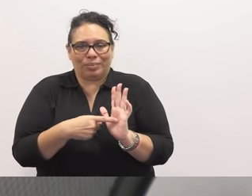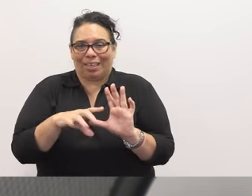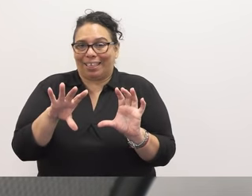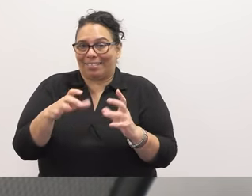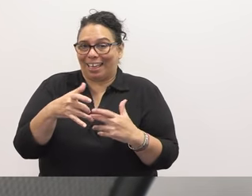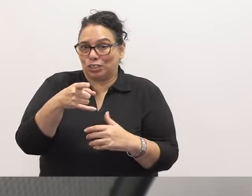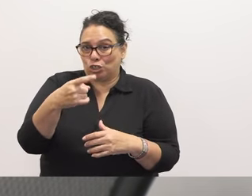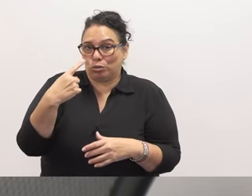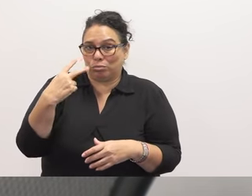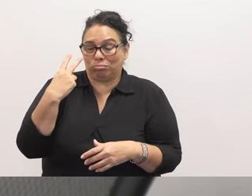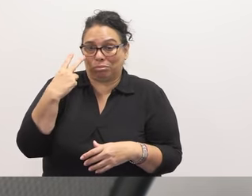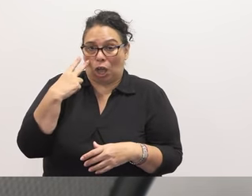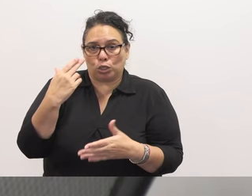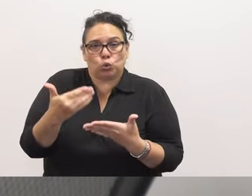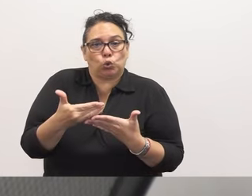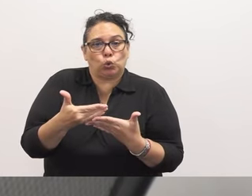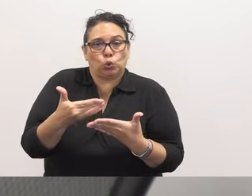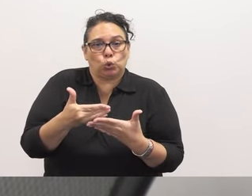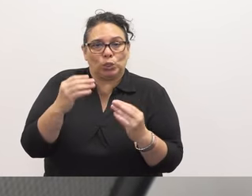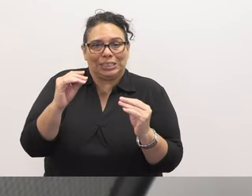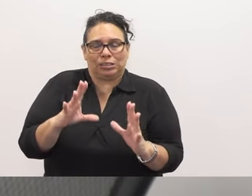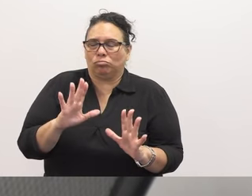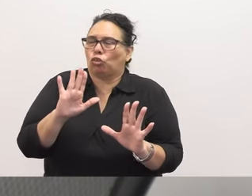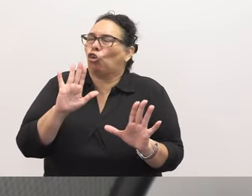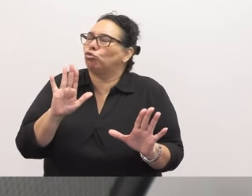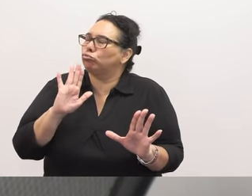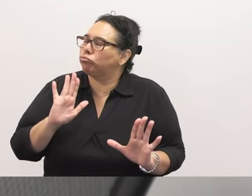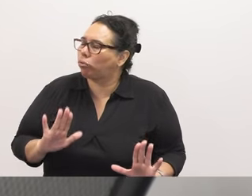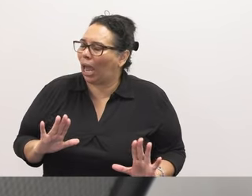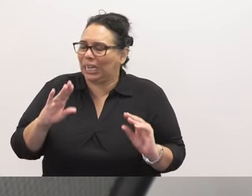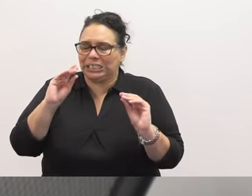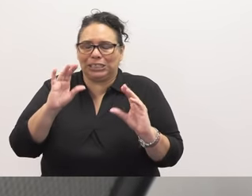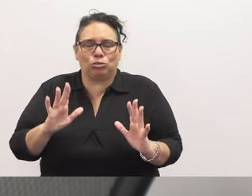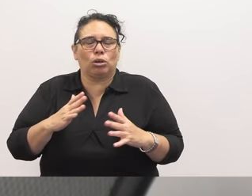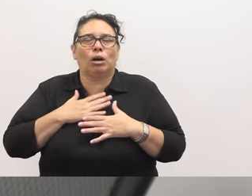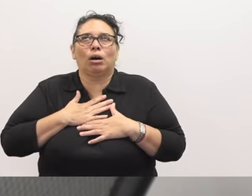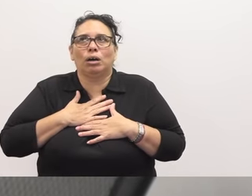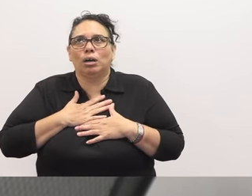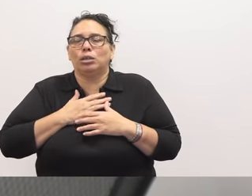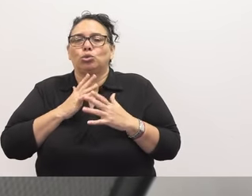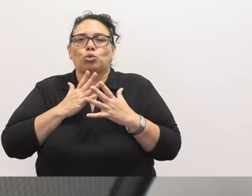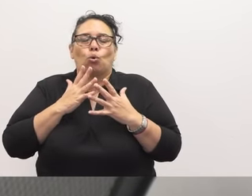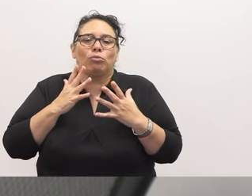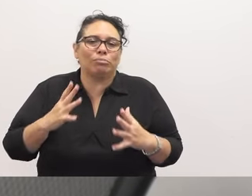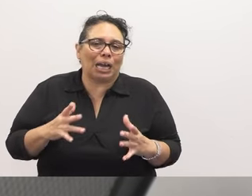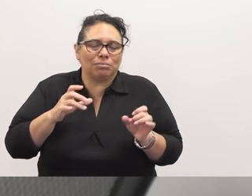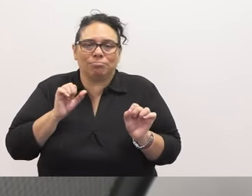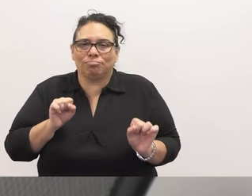that was a newer teacher, he's a great teacher, he has so much potential and he's learning.